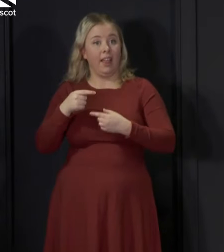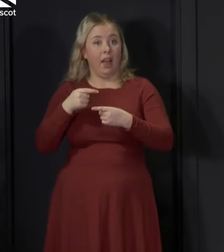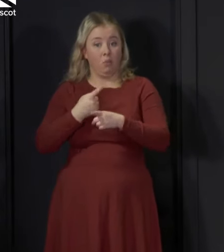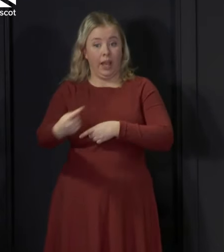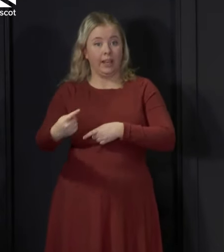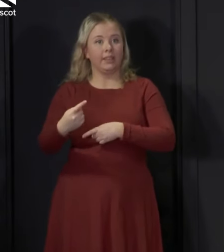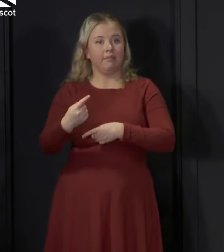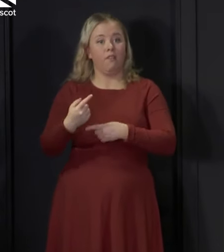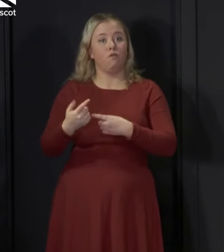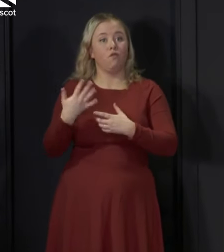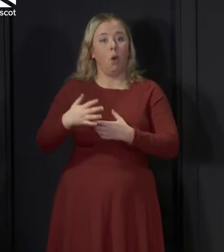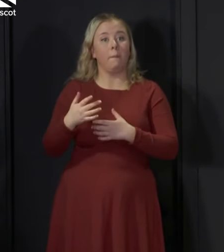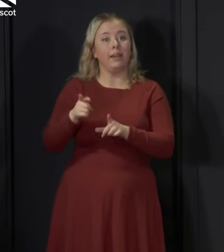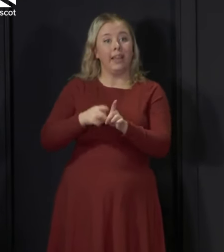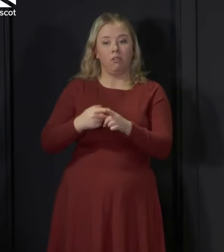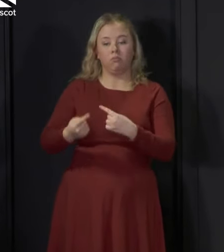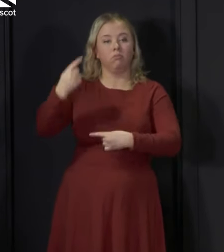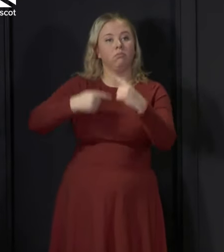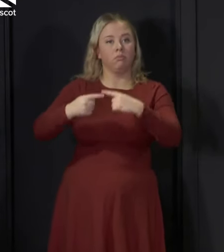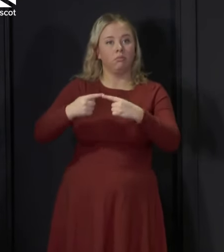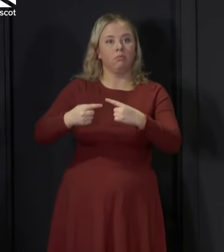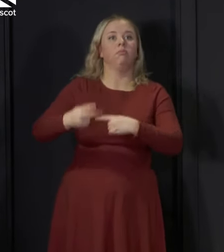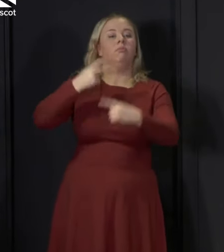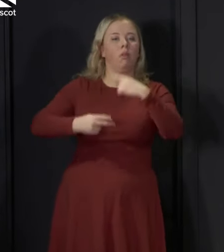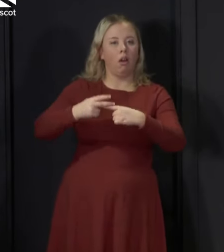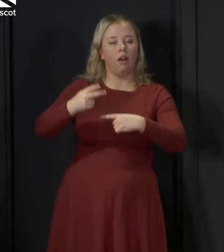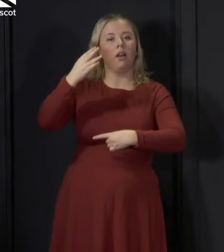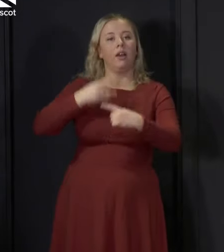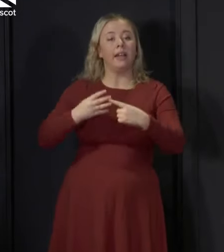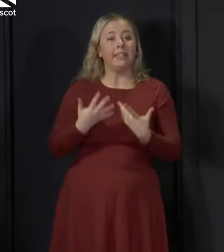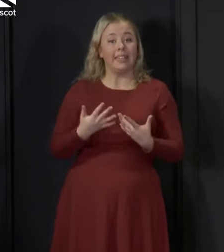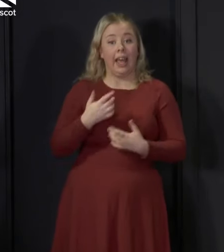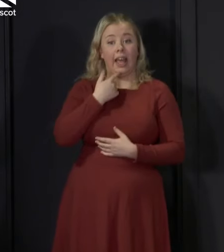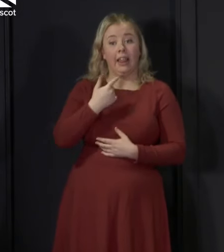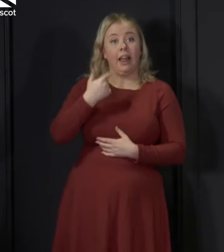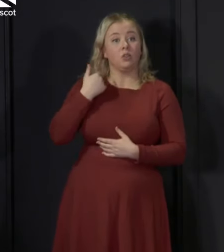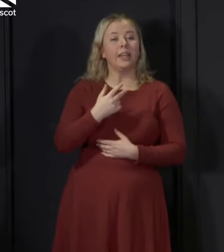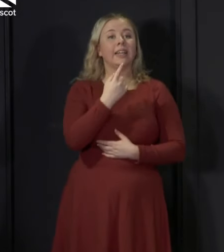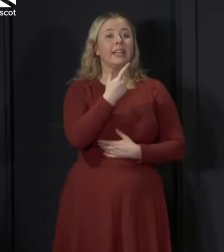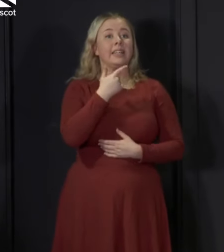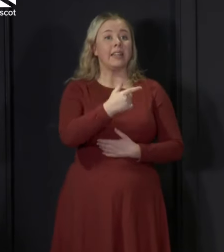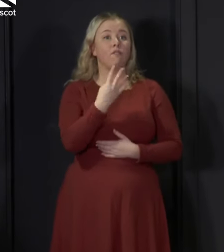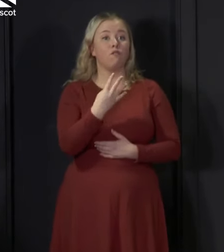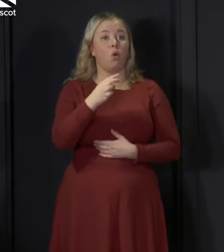Today's figures show that there were 743 excess deaths last week. That is actually lower than